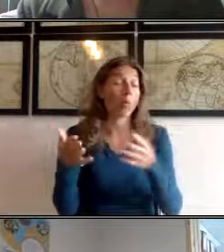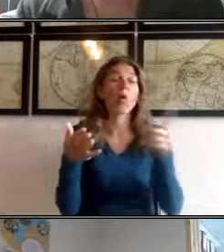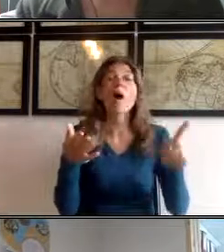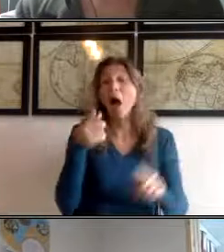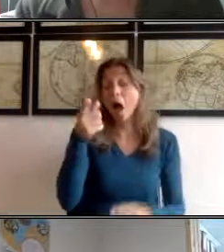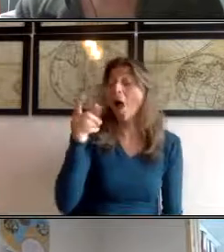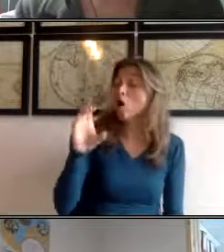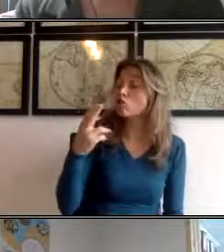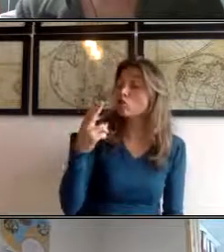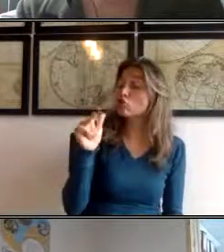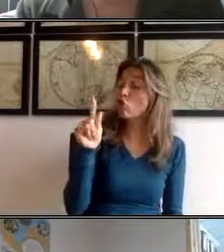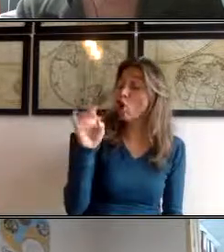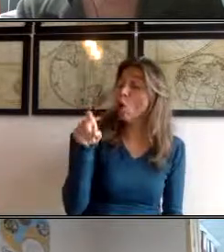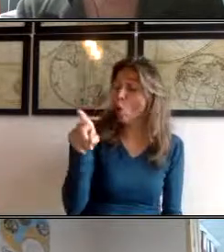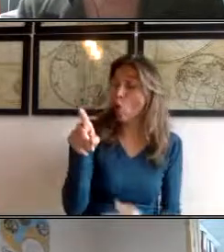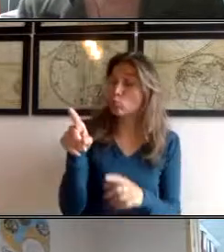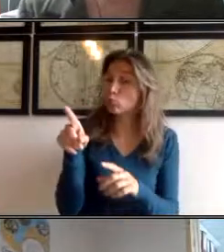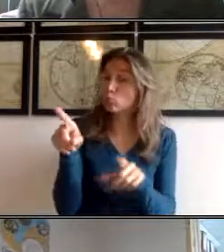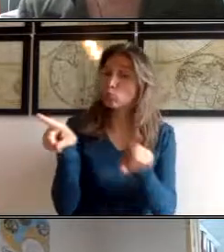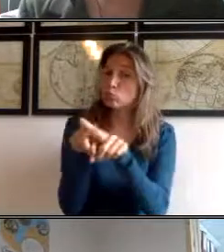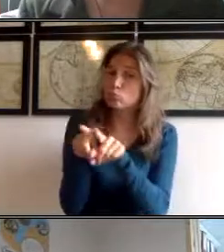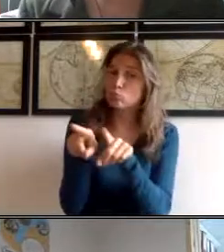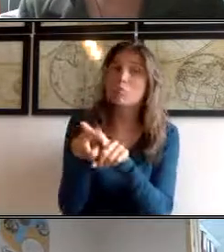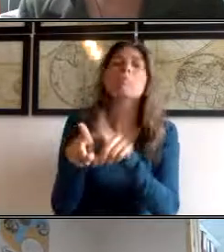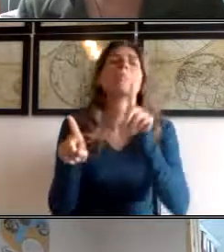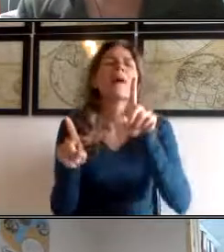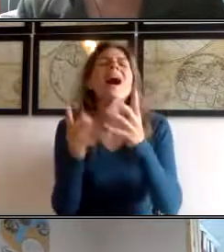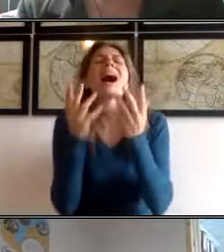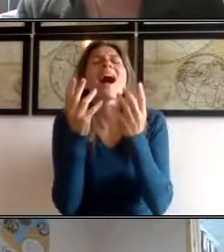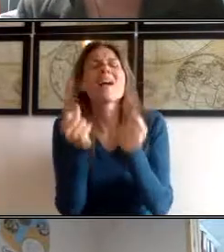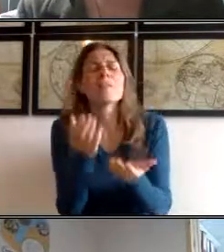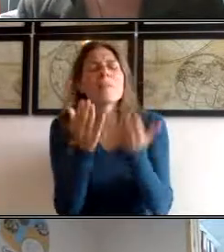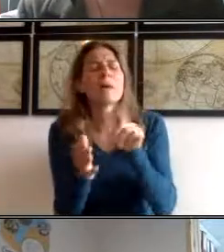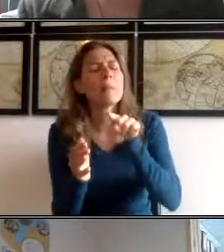There are some programmes where you can get the costs,